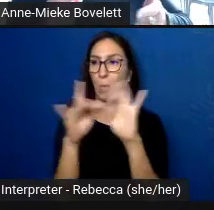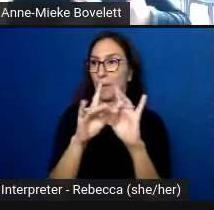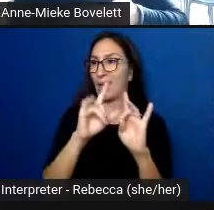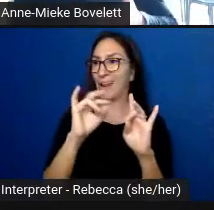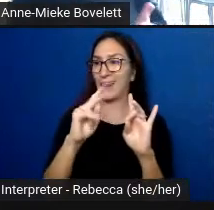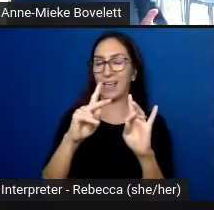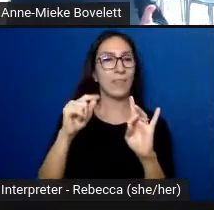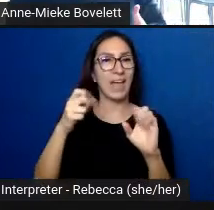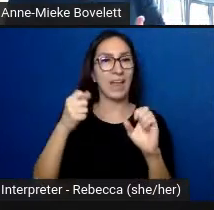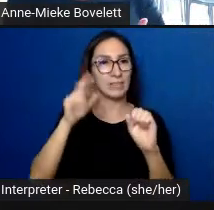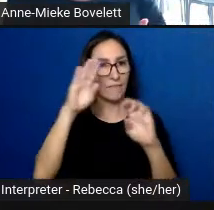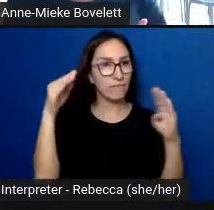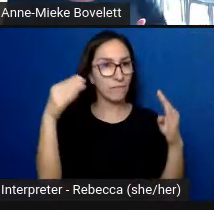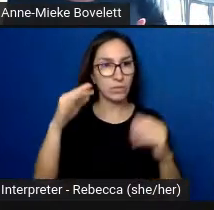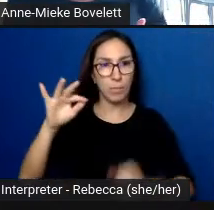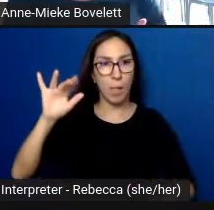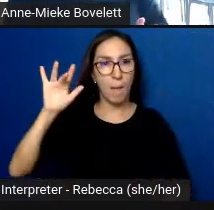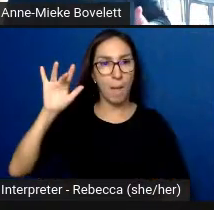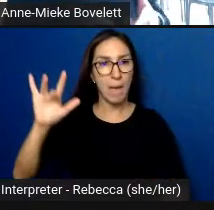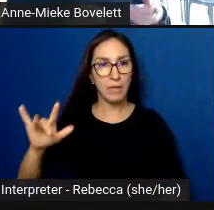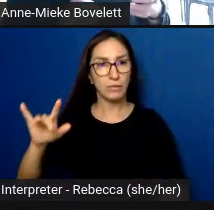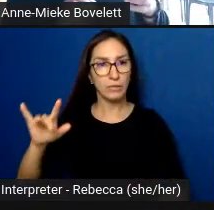buttons are focusable elements.